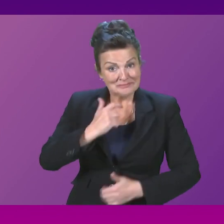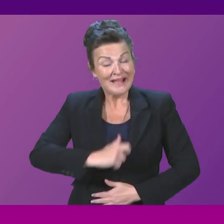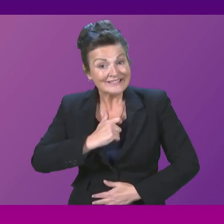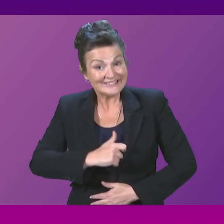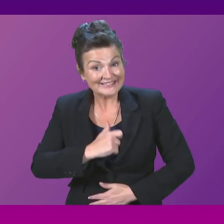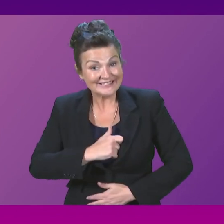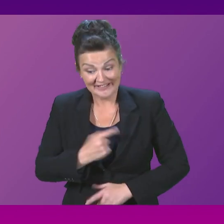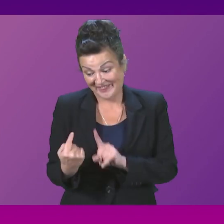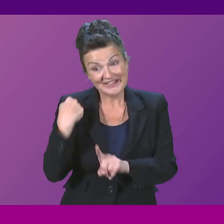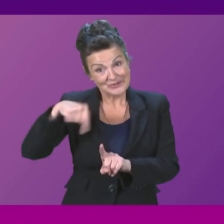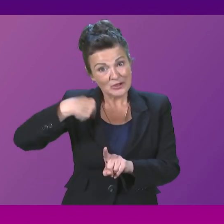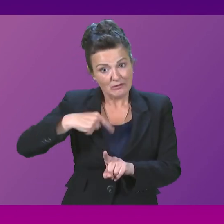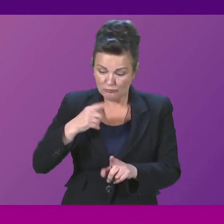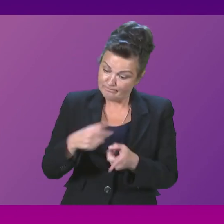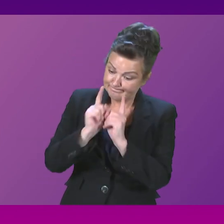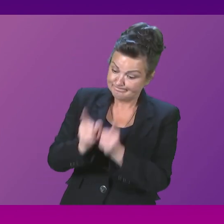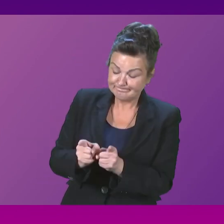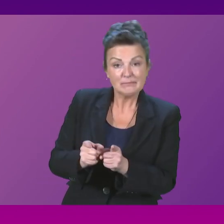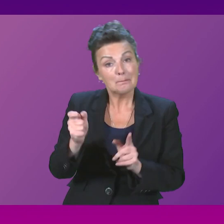personally earlier this week on his appointment as Prime Minister.